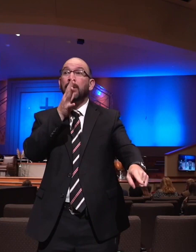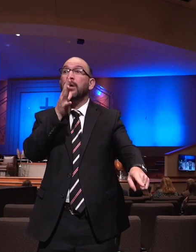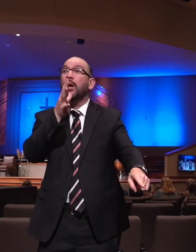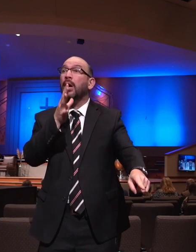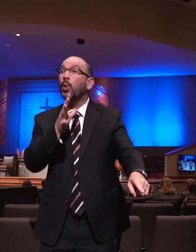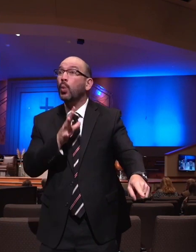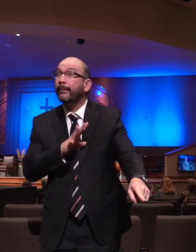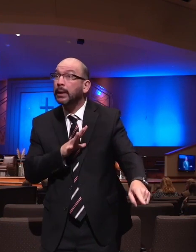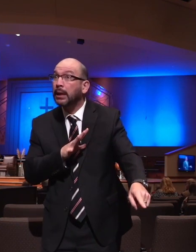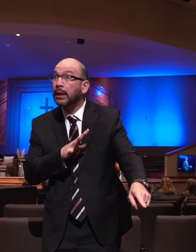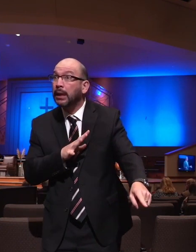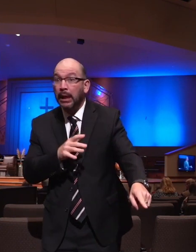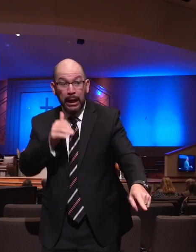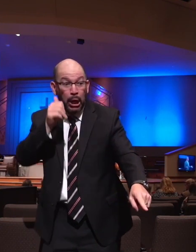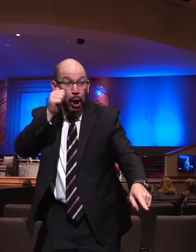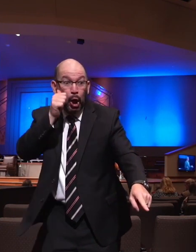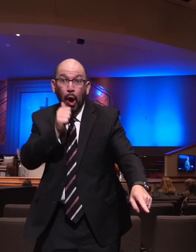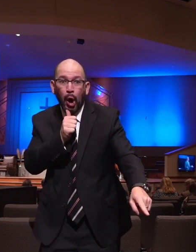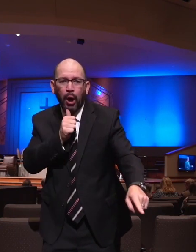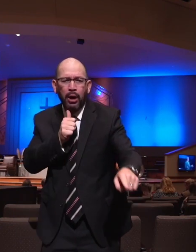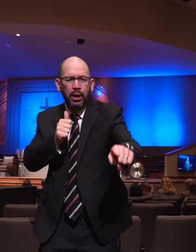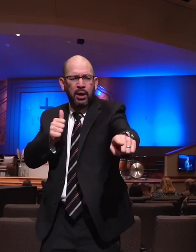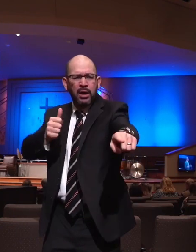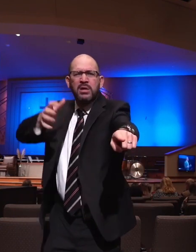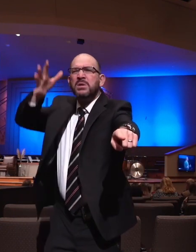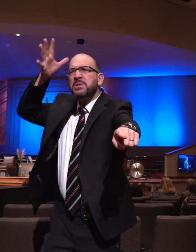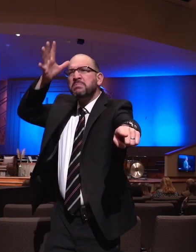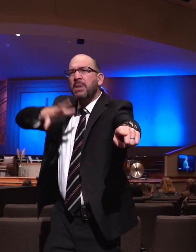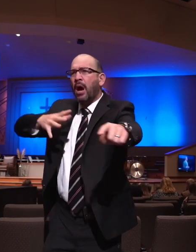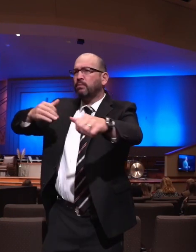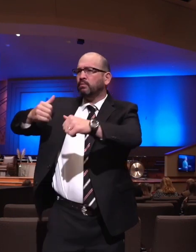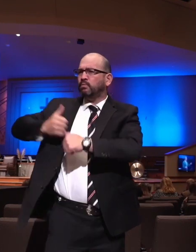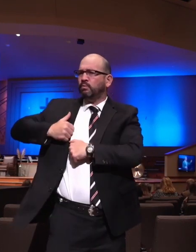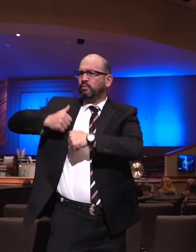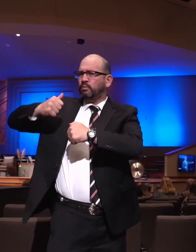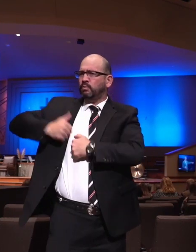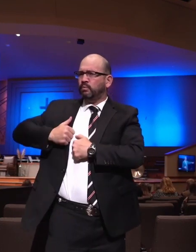she's a girl she's a feminine gender in this kind of